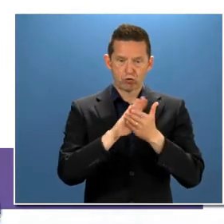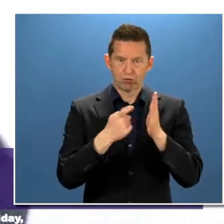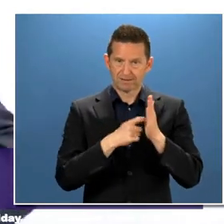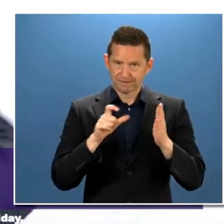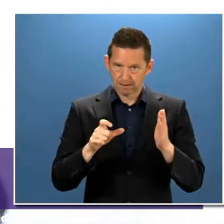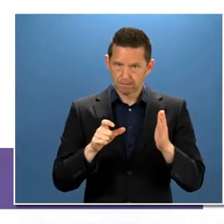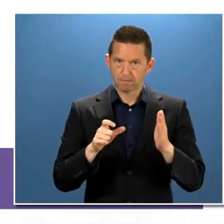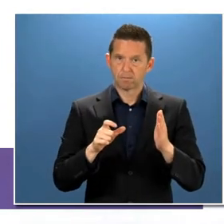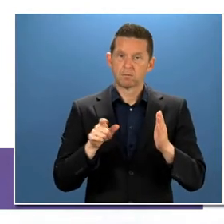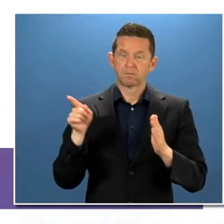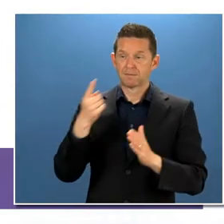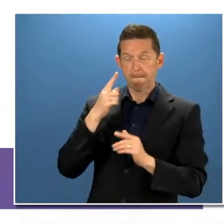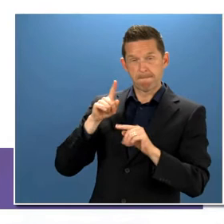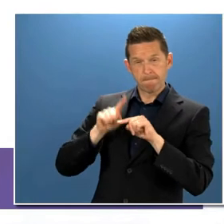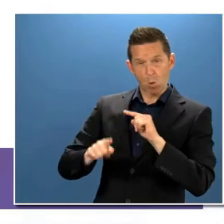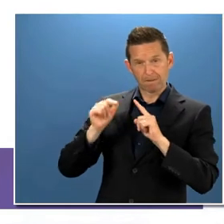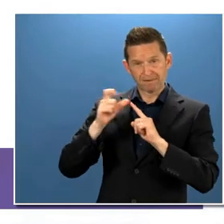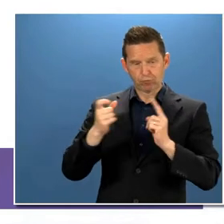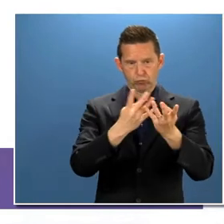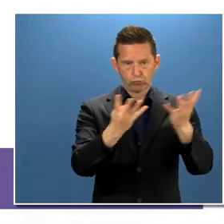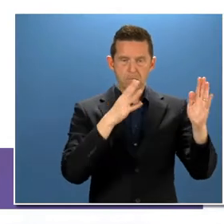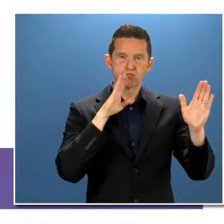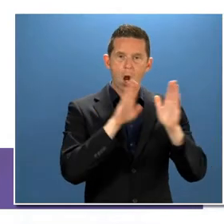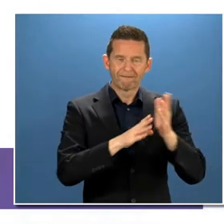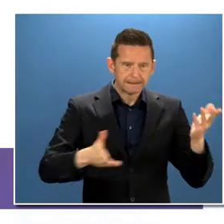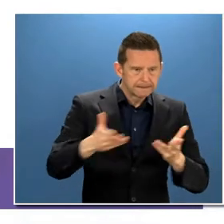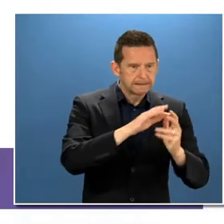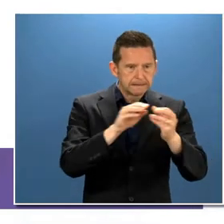confidential and private conciliation process, if the complaint can't be